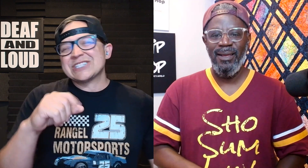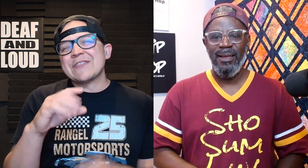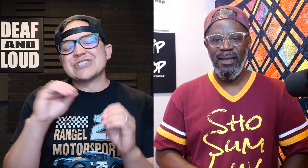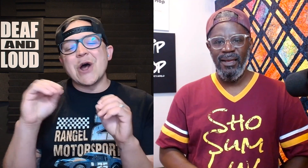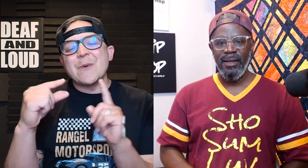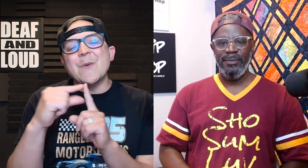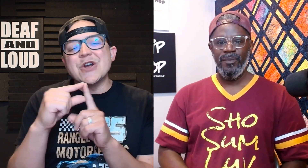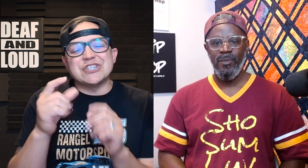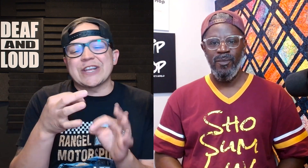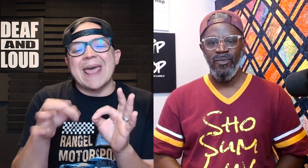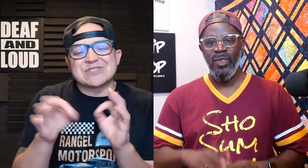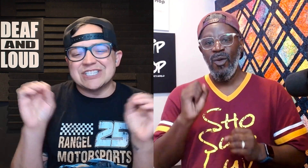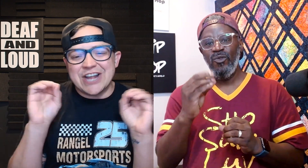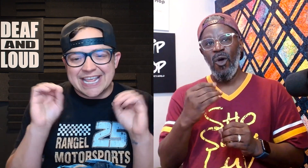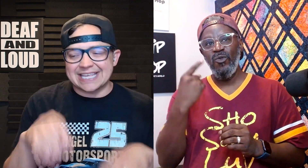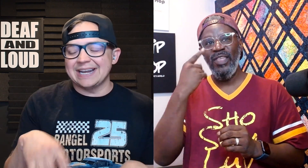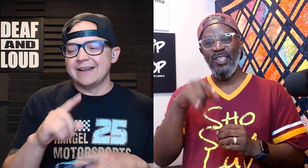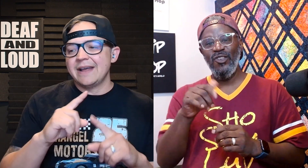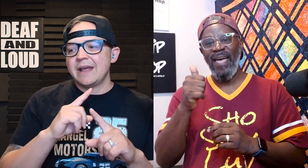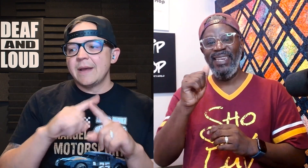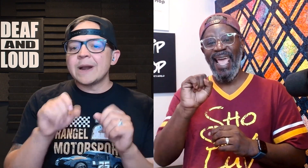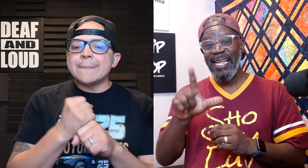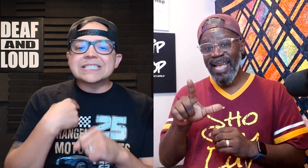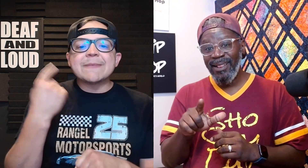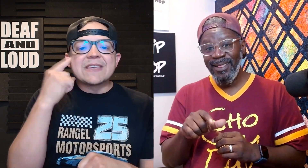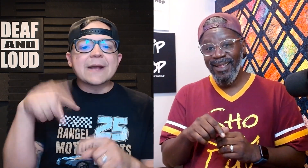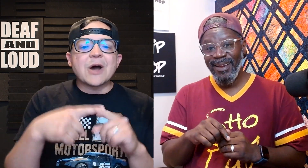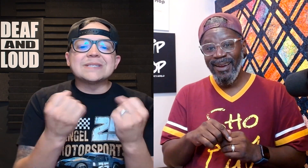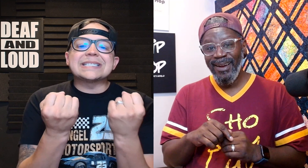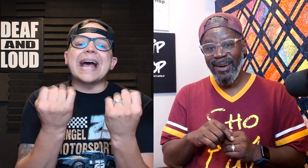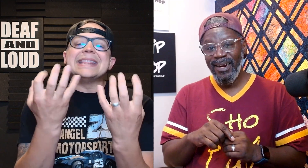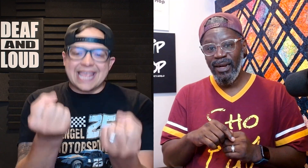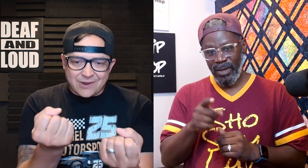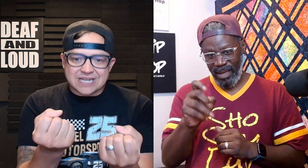There's no words or captions or anything, So you think they should have an ASL version? But it makes me think about sign language.